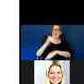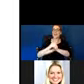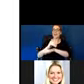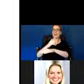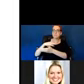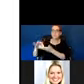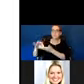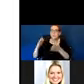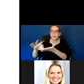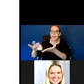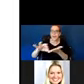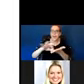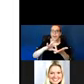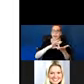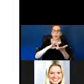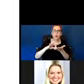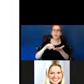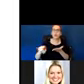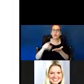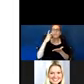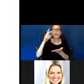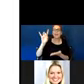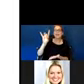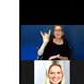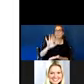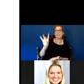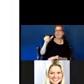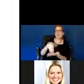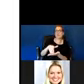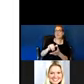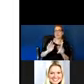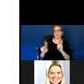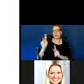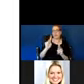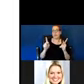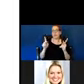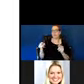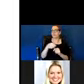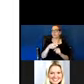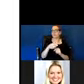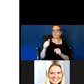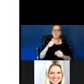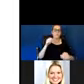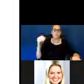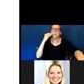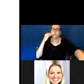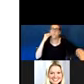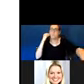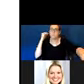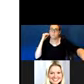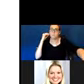Now of note out of these 8,000 people, almost 80% were unsheltered.